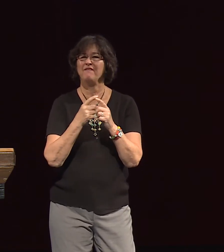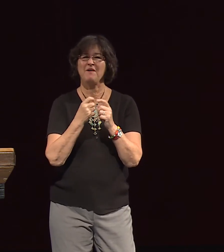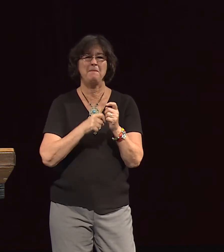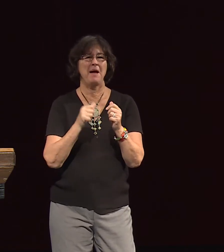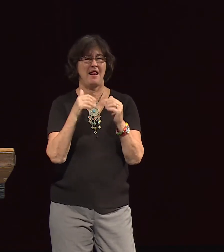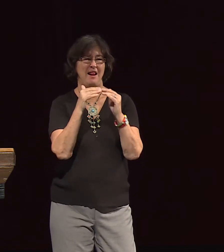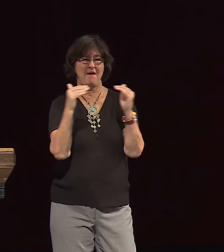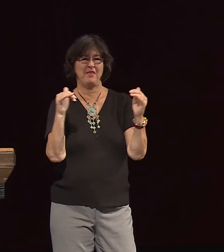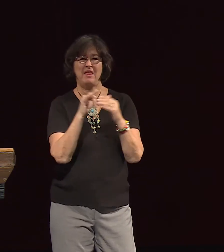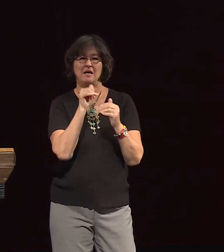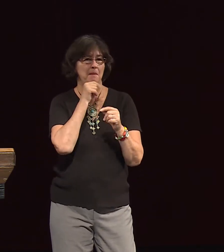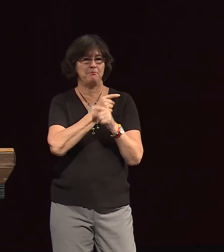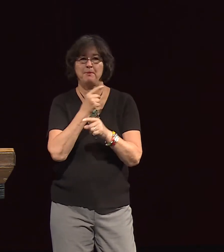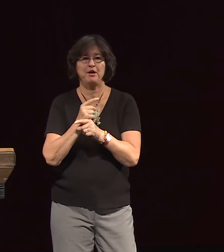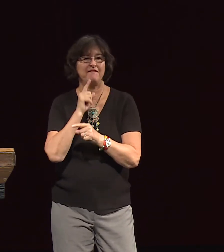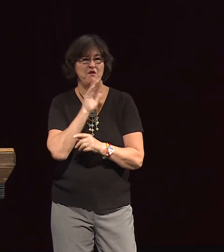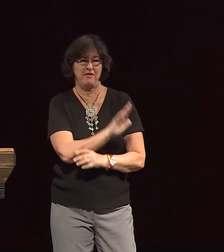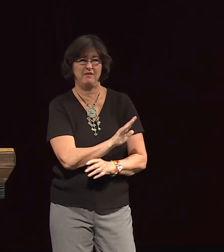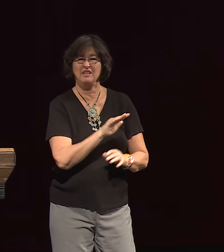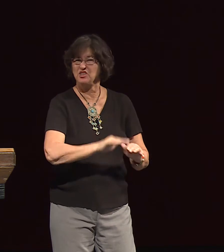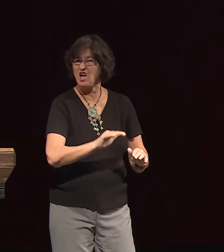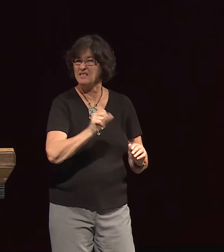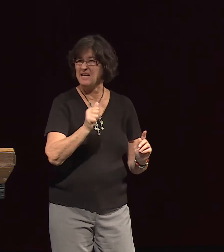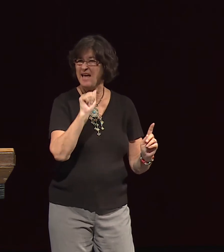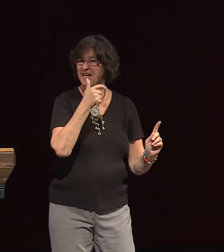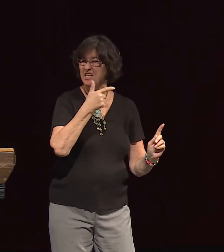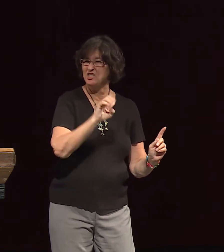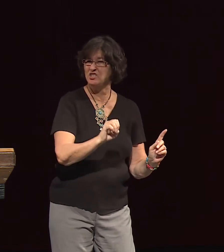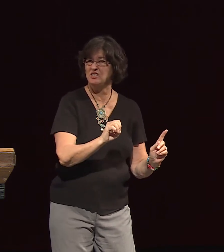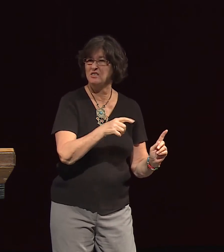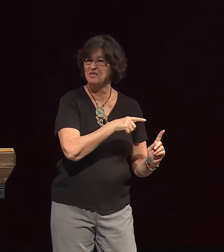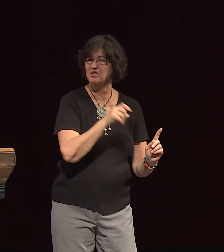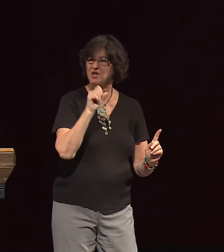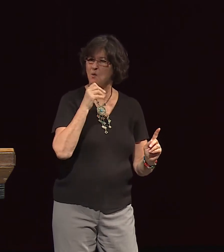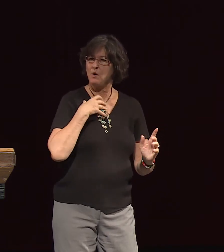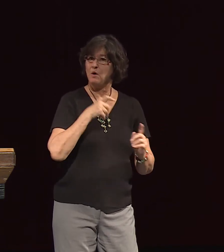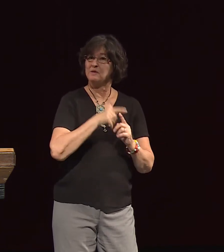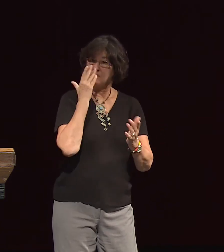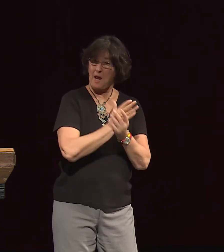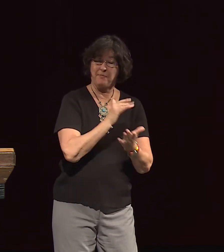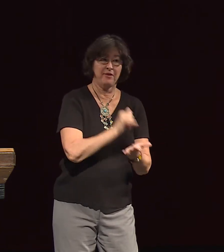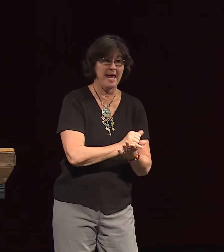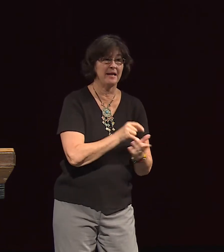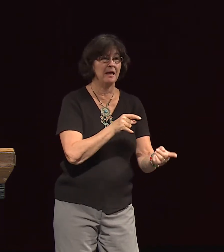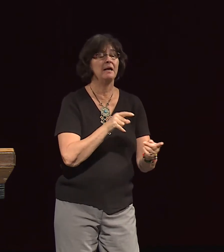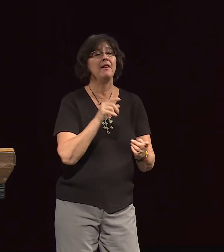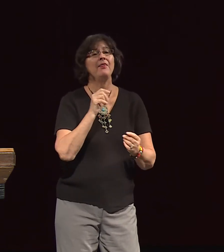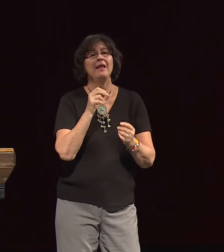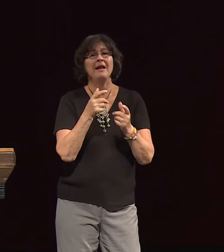that they're un... unable to match their appropriate age level and skill.